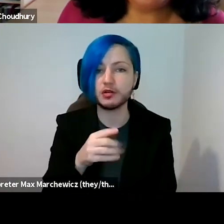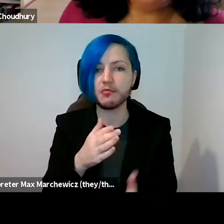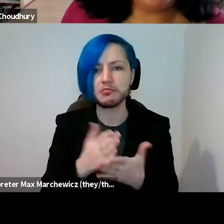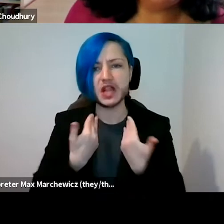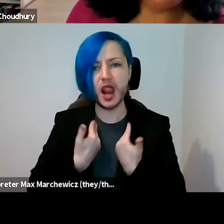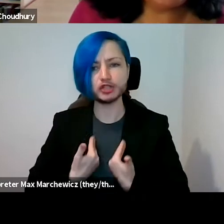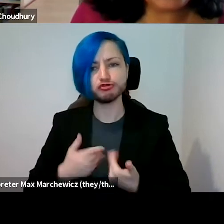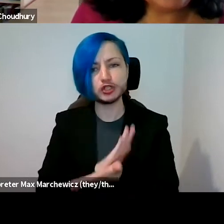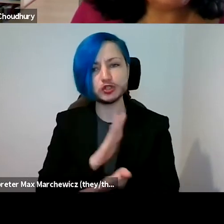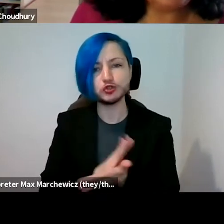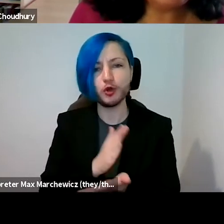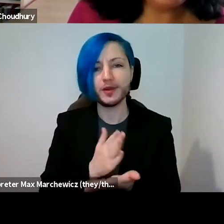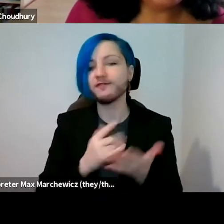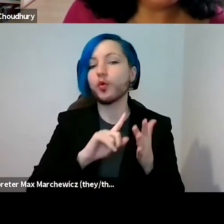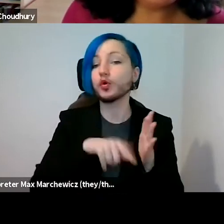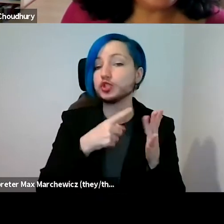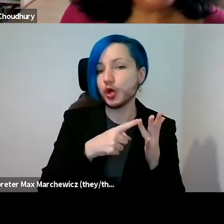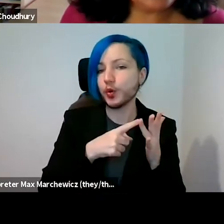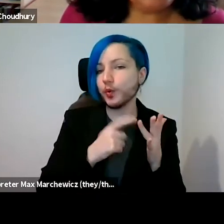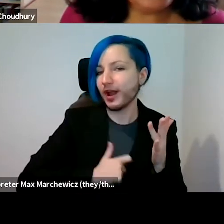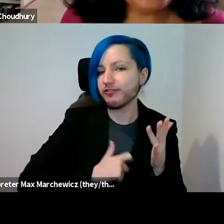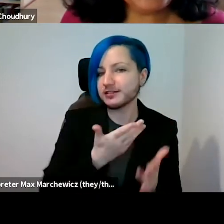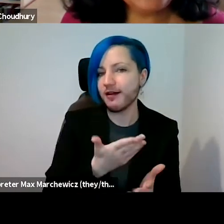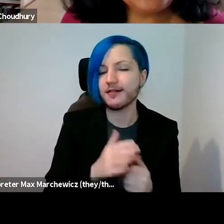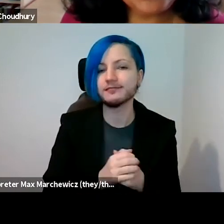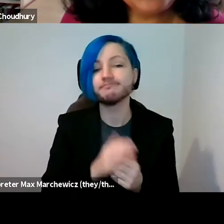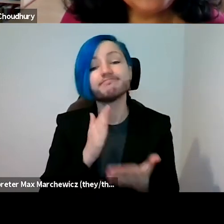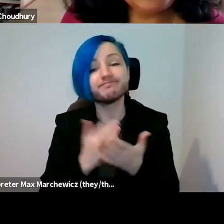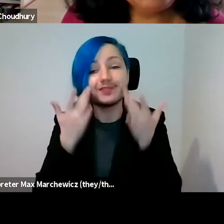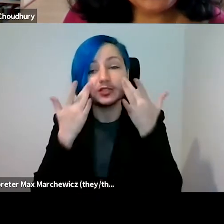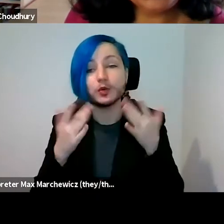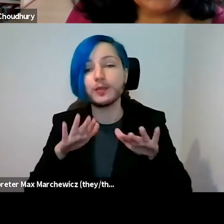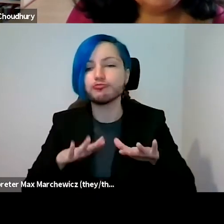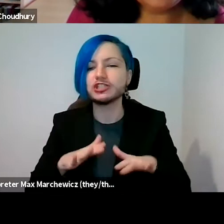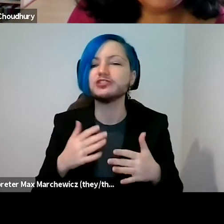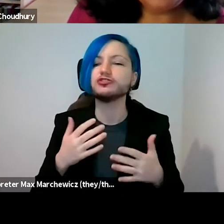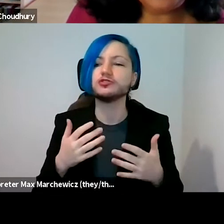for the benefit of Joseph of course, observes how British taste and consumption was slowly